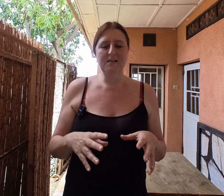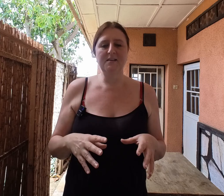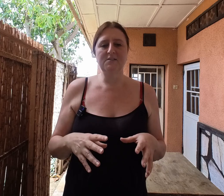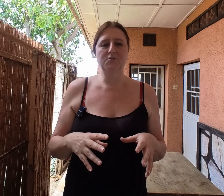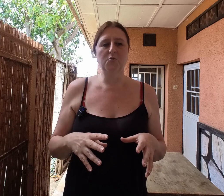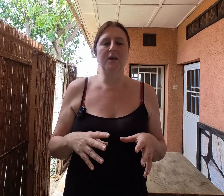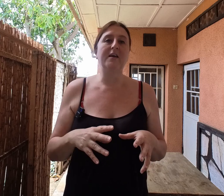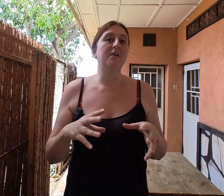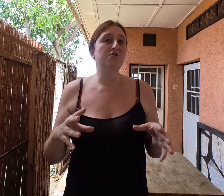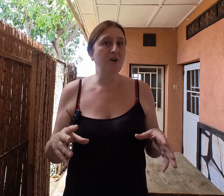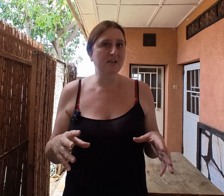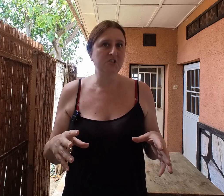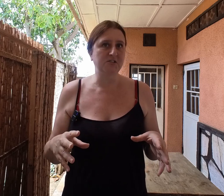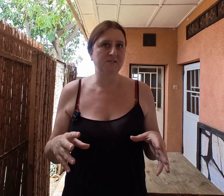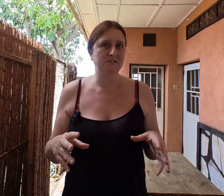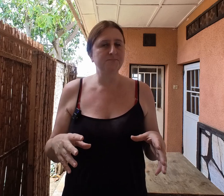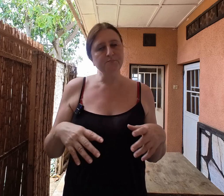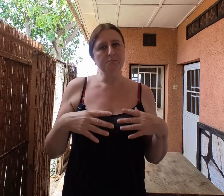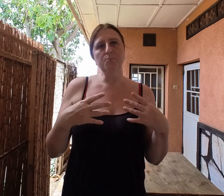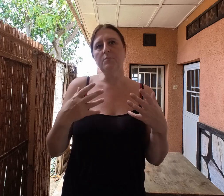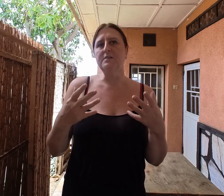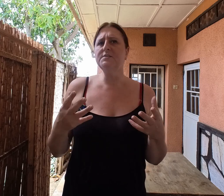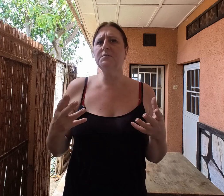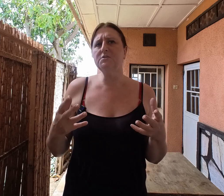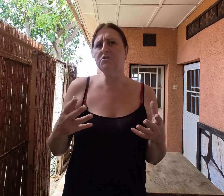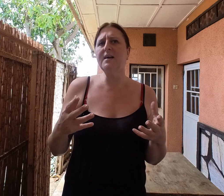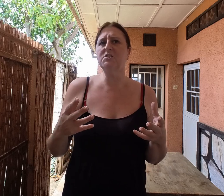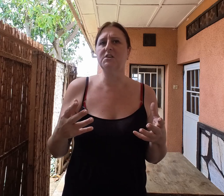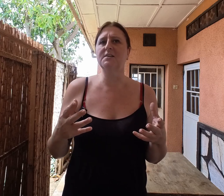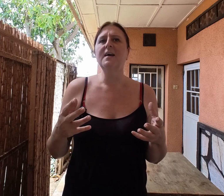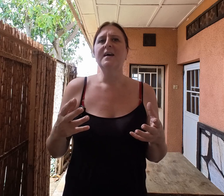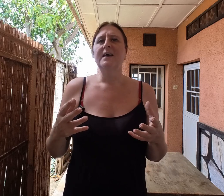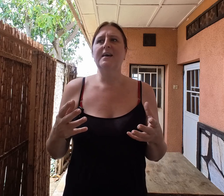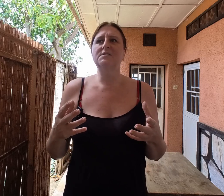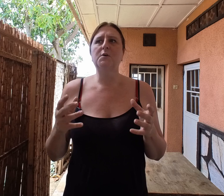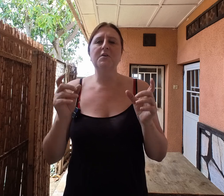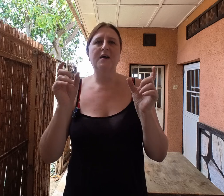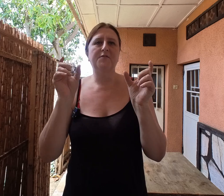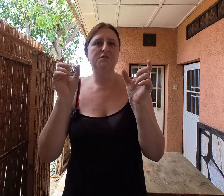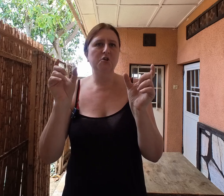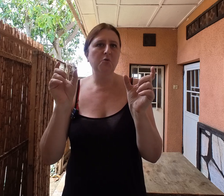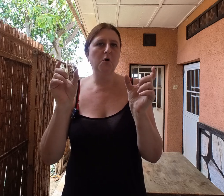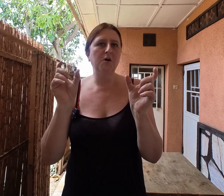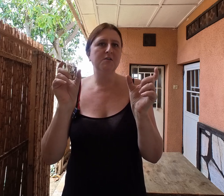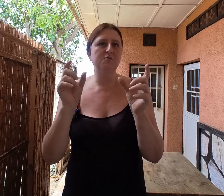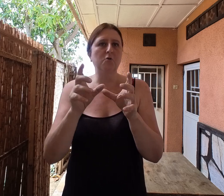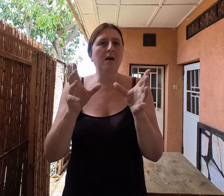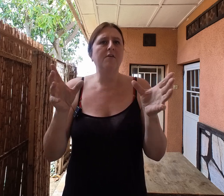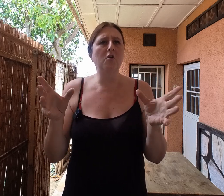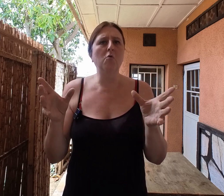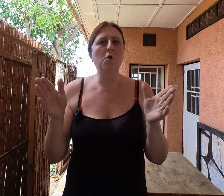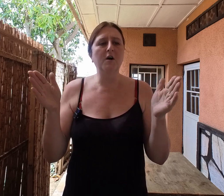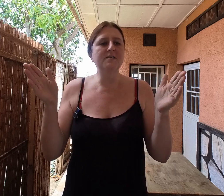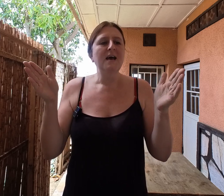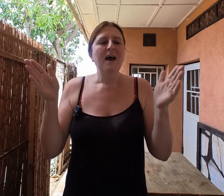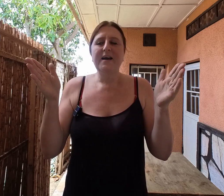we tend to talk in contractions. A contraction is when you have two words, or you have a long word,